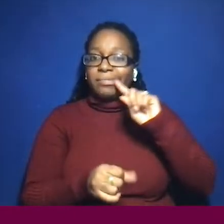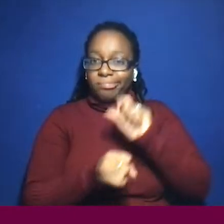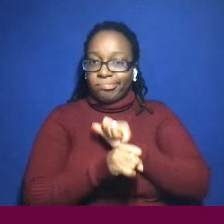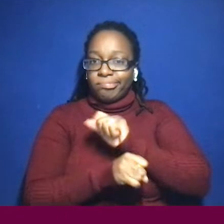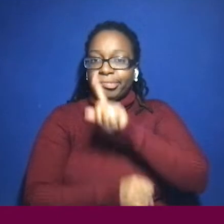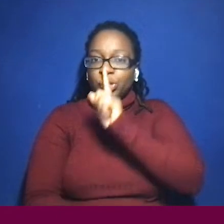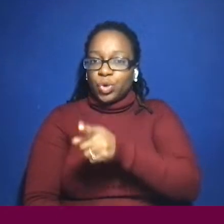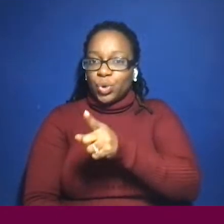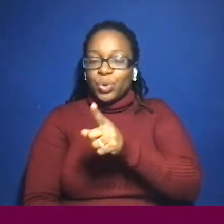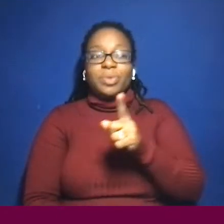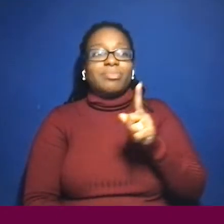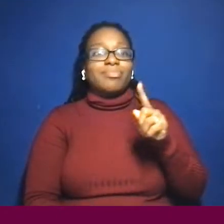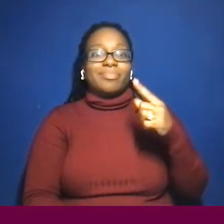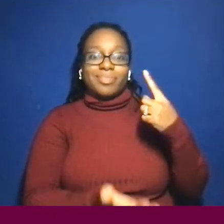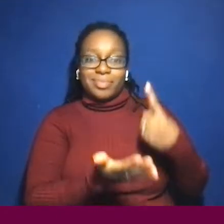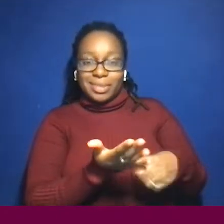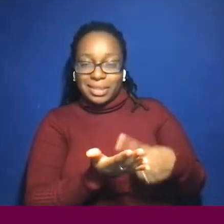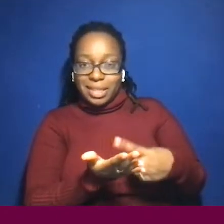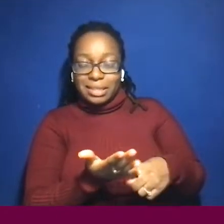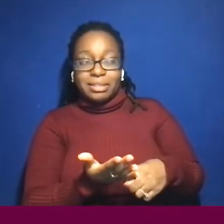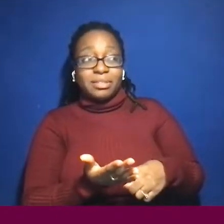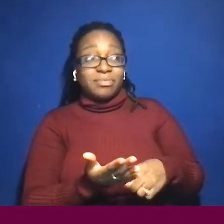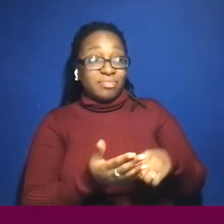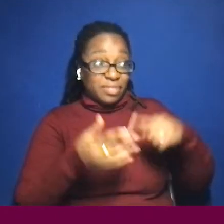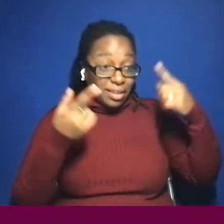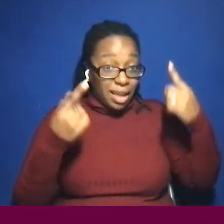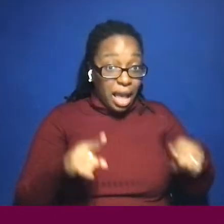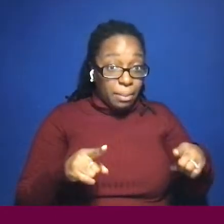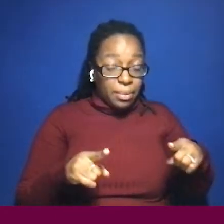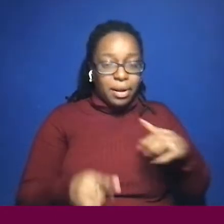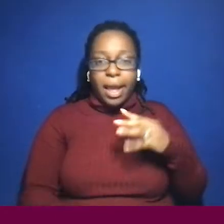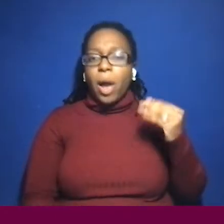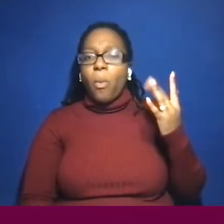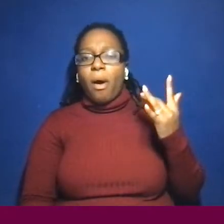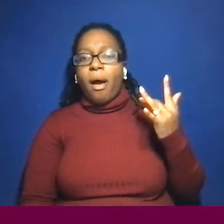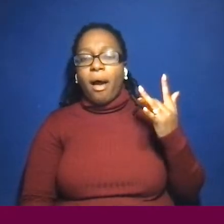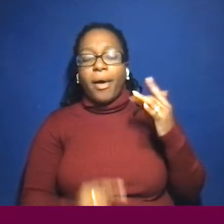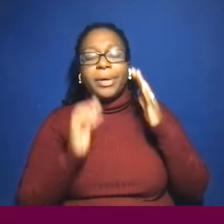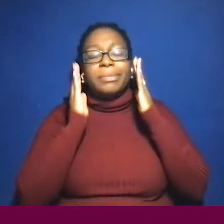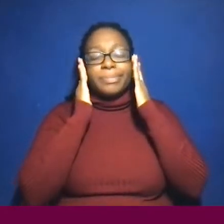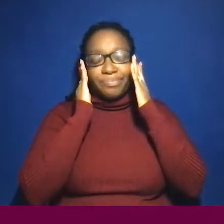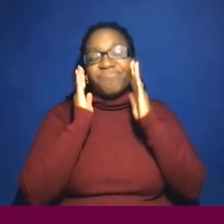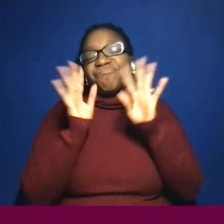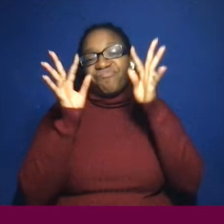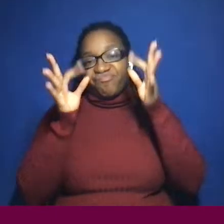let alone did it occur and why? And so I started looking into it. And then